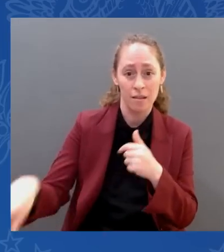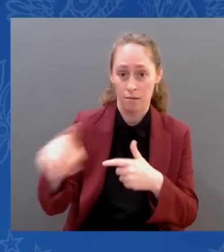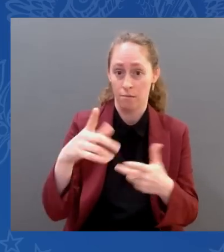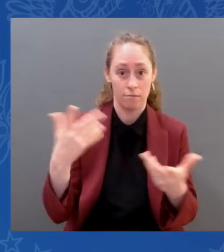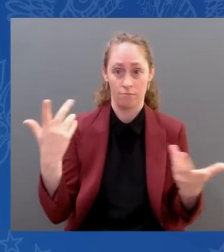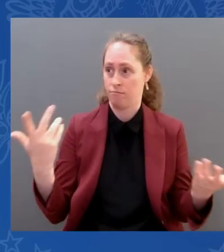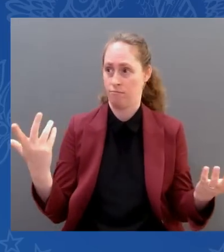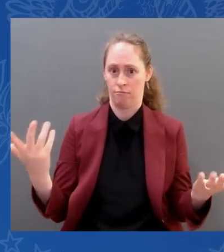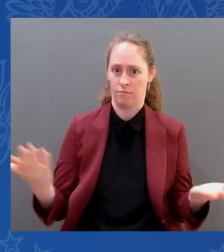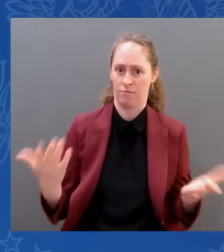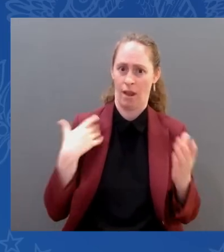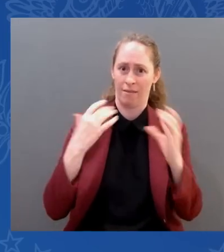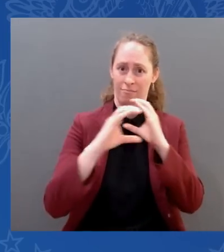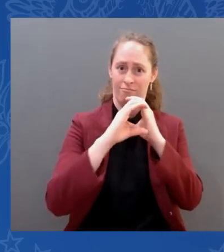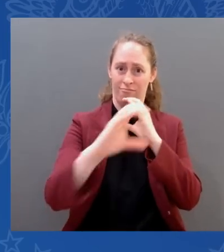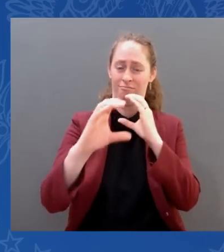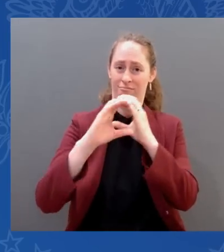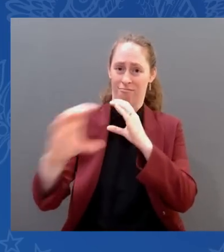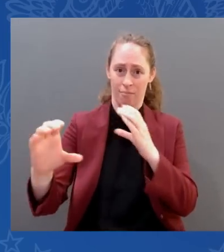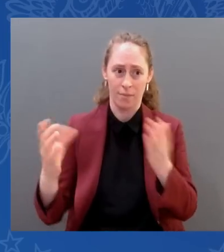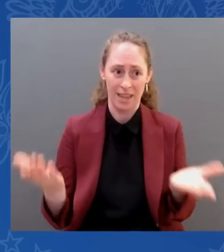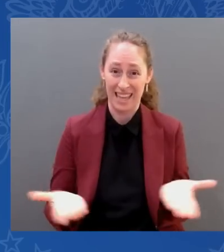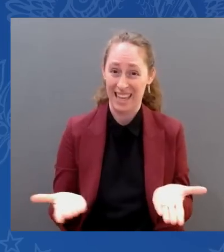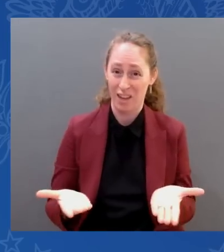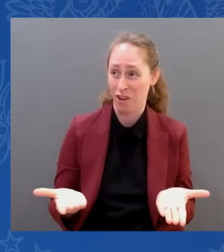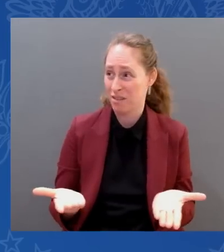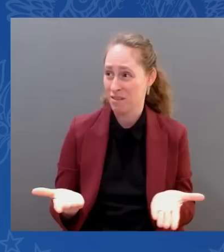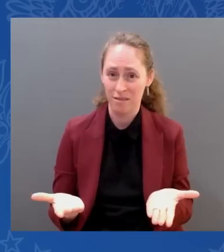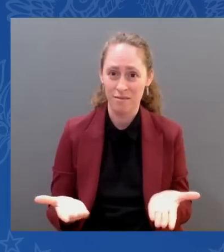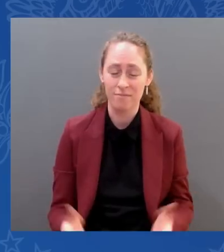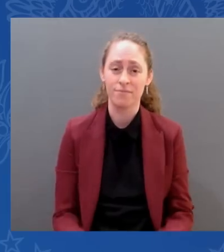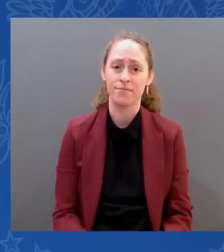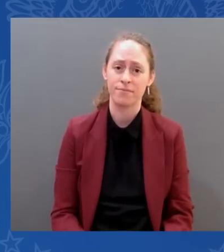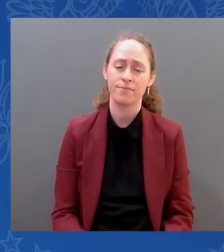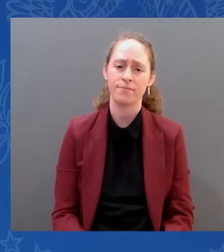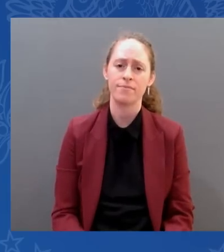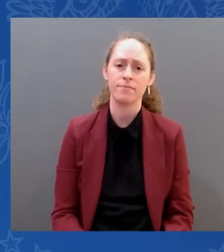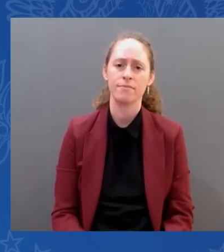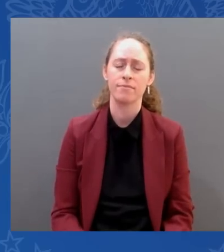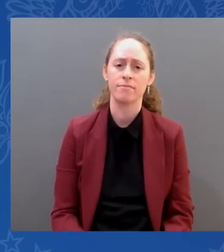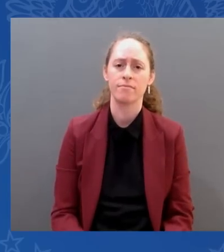To our coast and local officers for implementing protocols